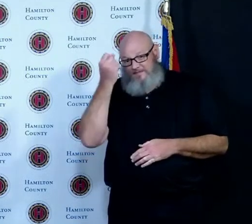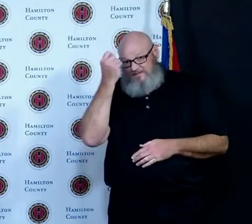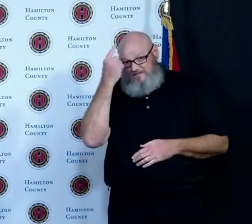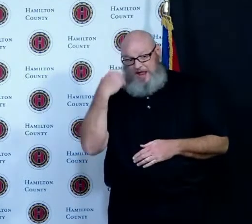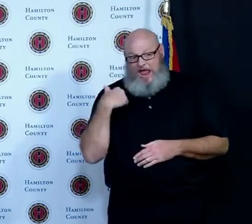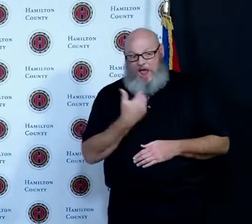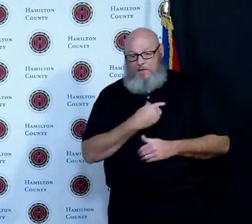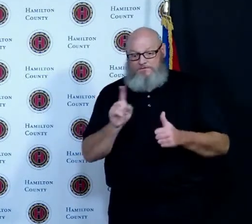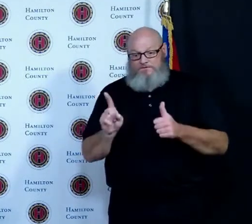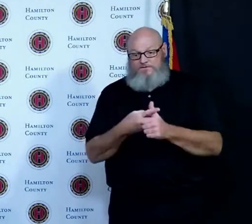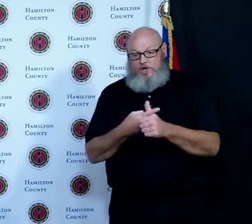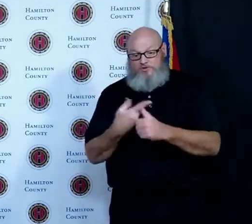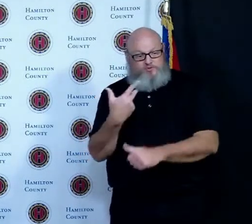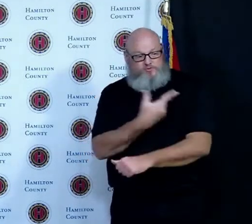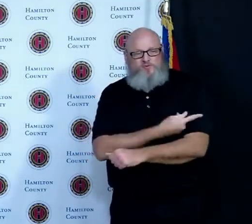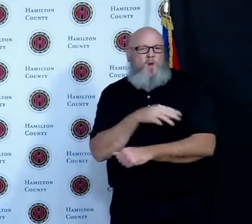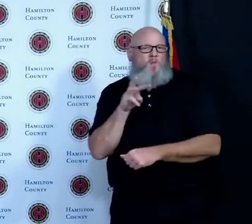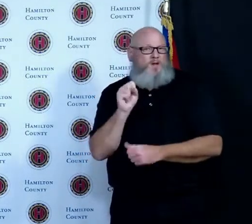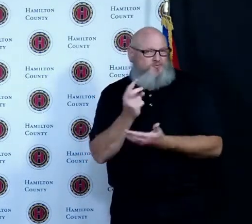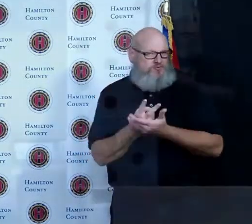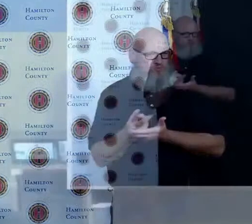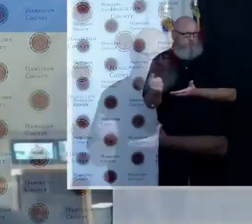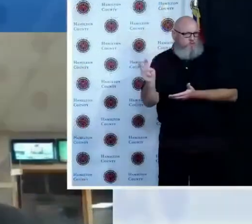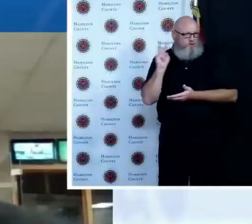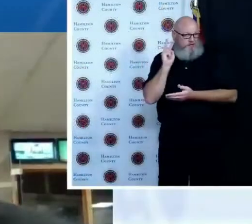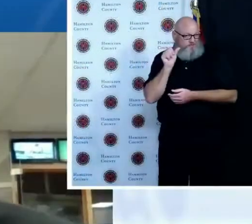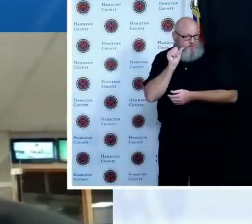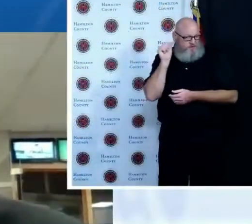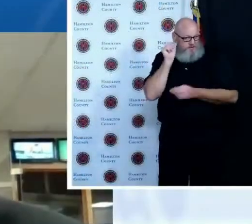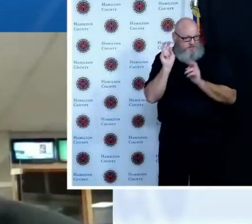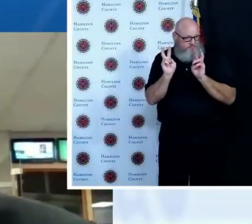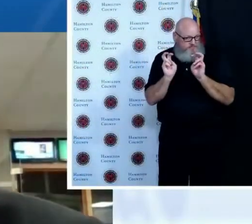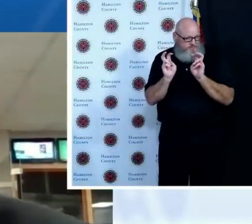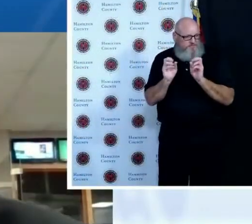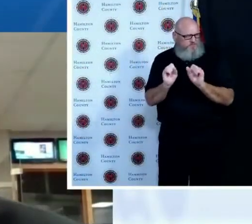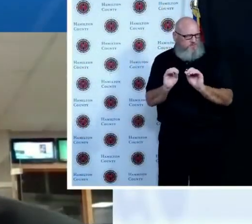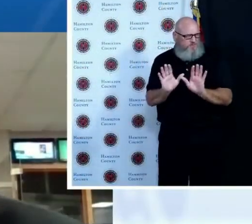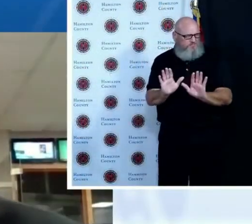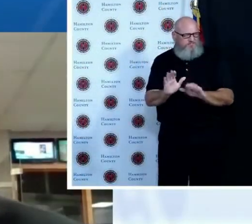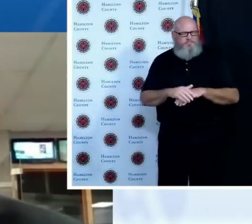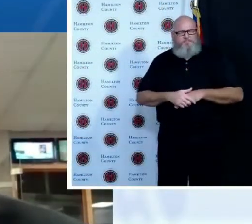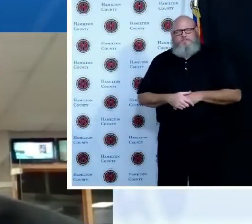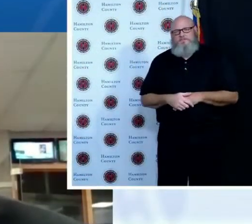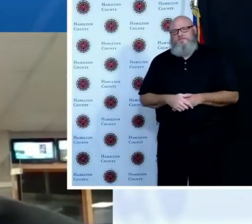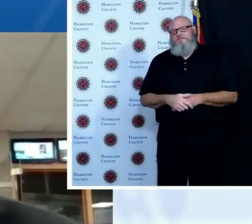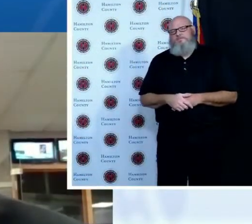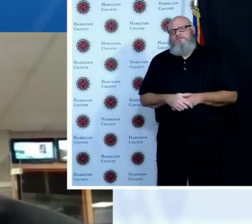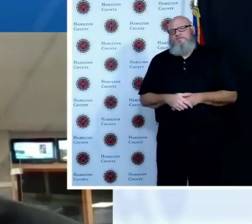ask Dr Lofgren then to follow up on that and then I have another question for you Dr Lofgren so